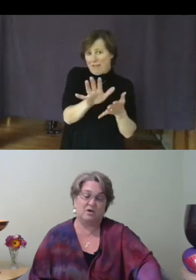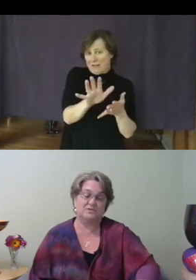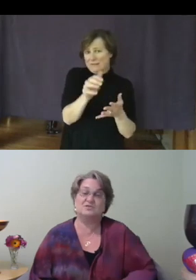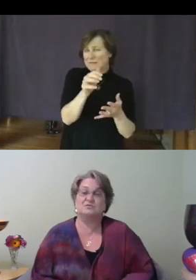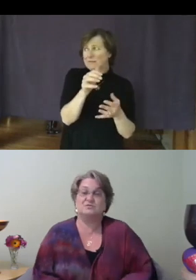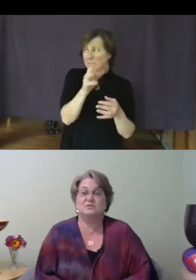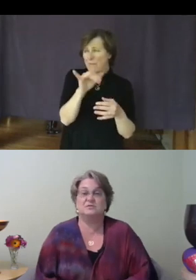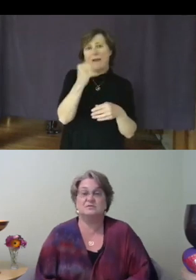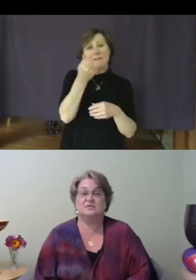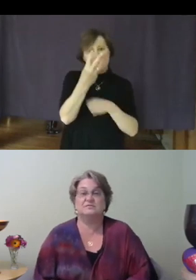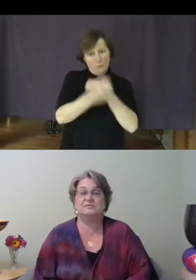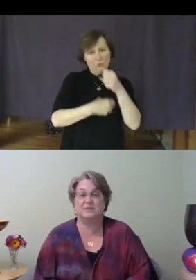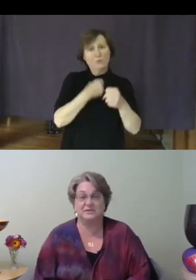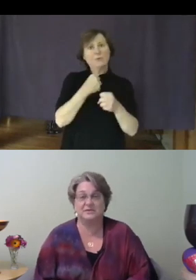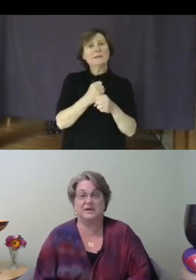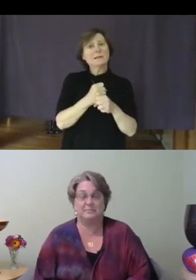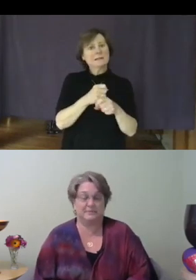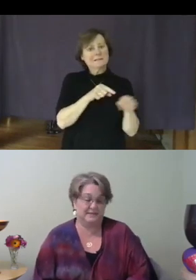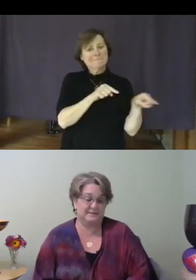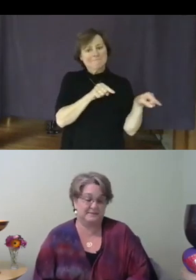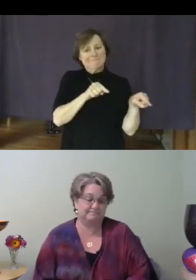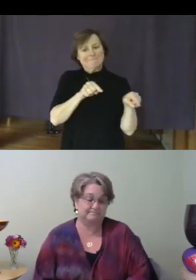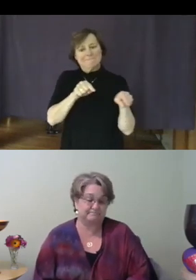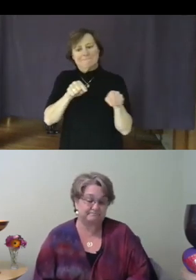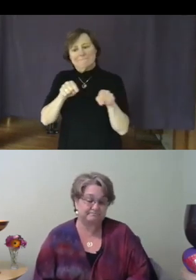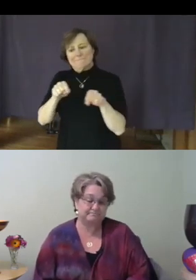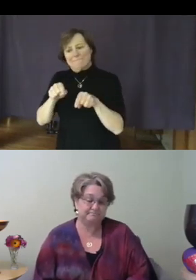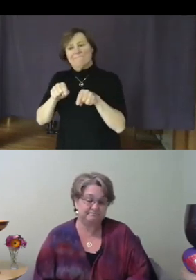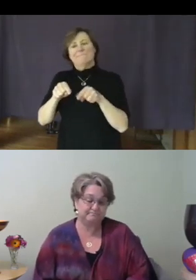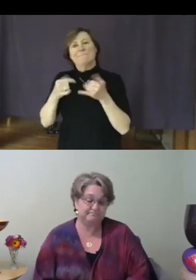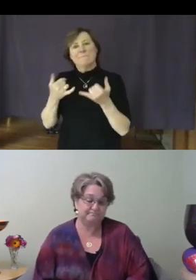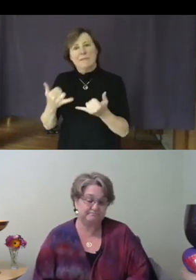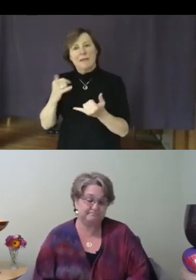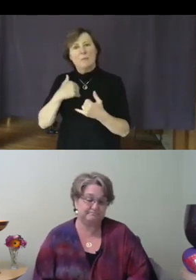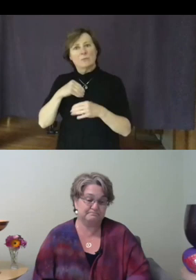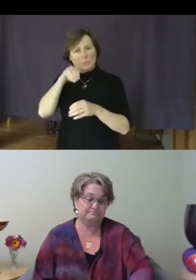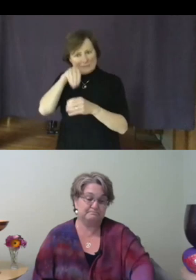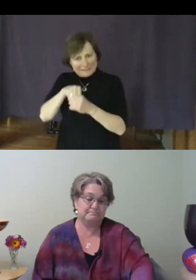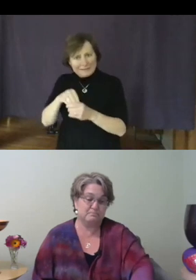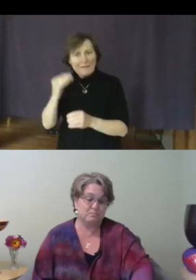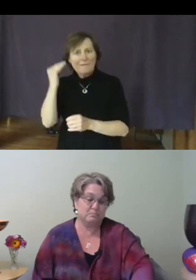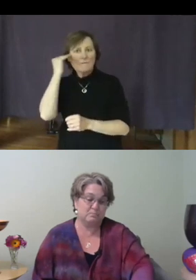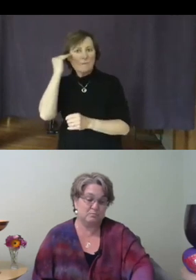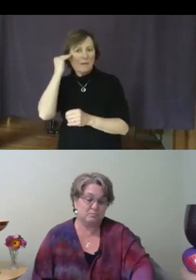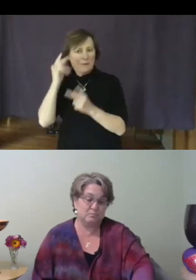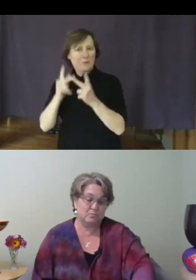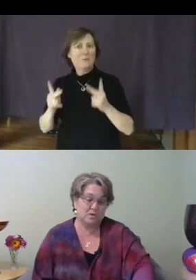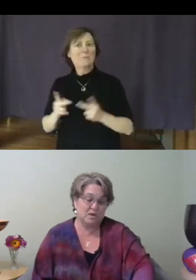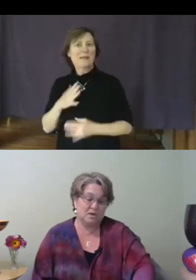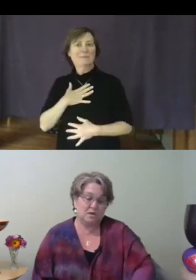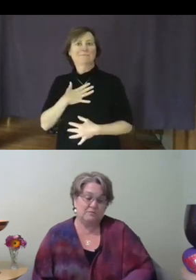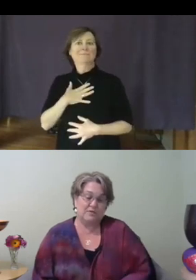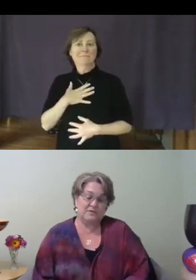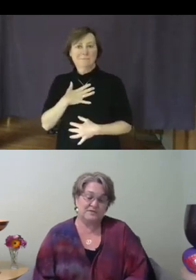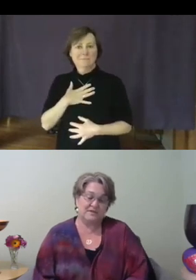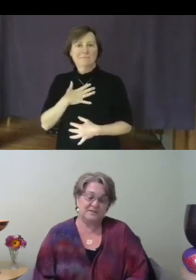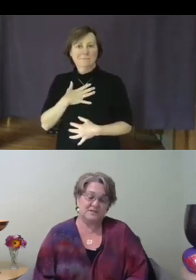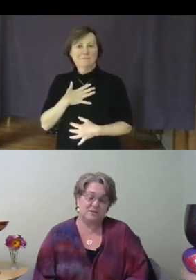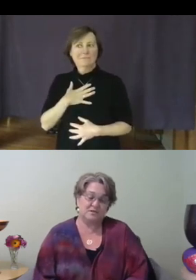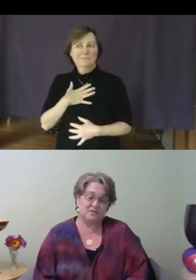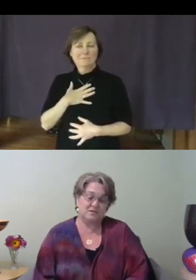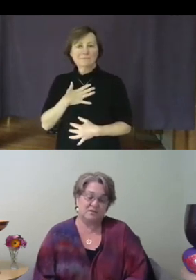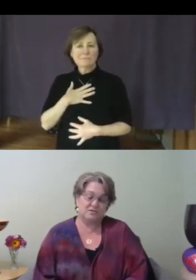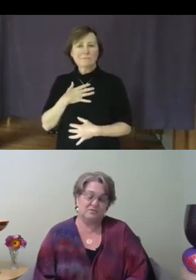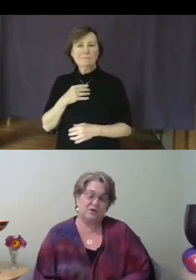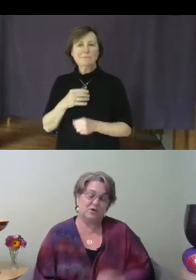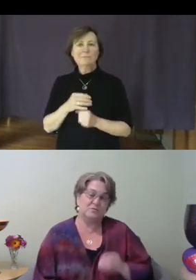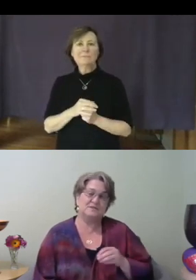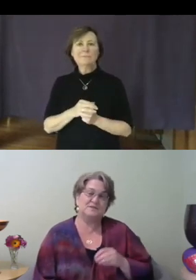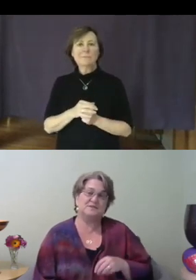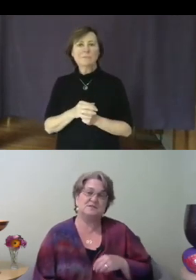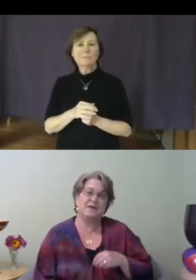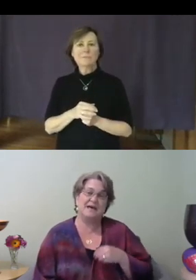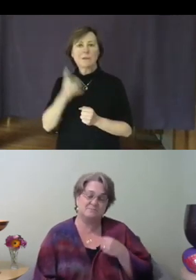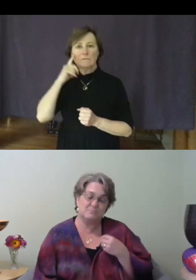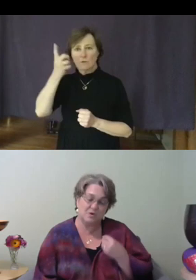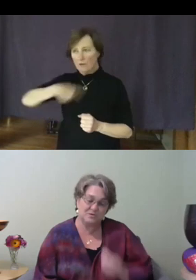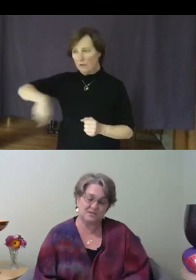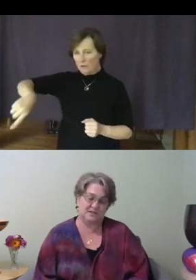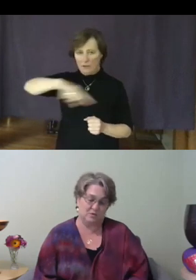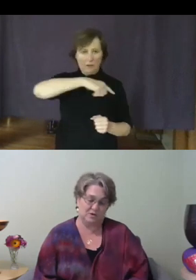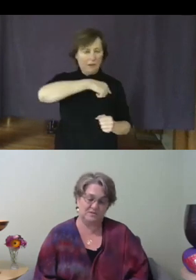too familiar a place. For those of us for whom the system has mostly worked, we